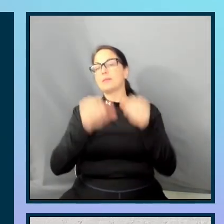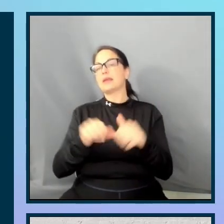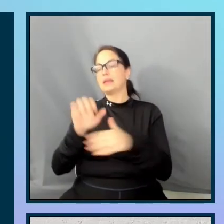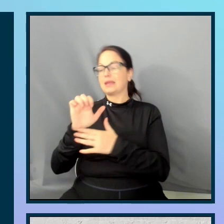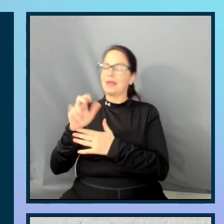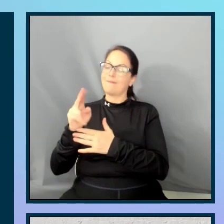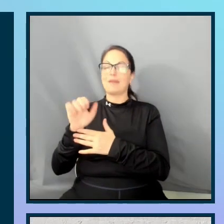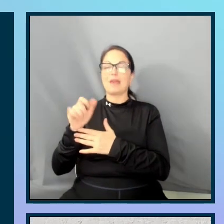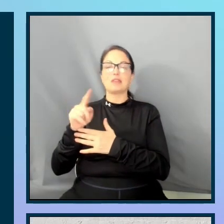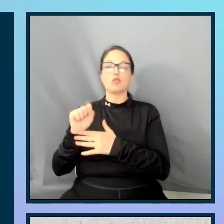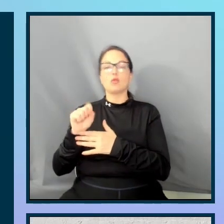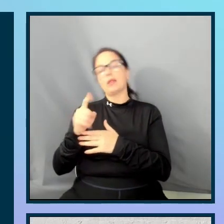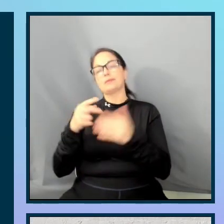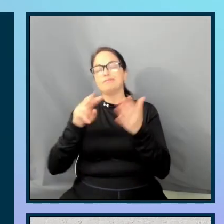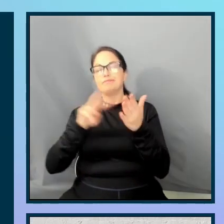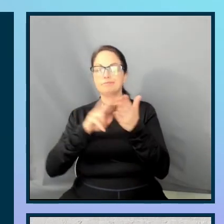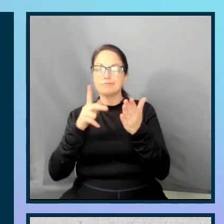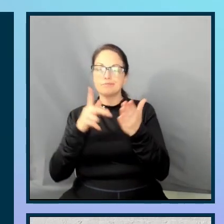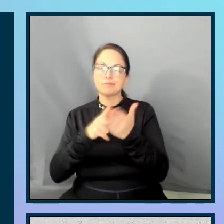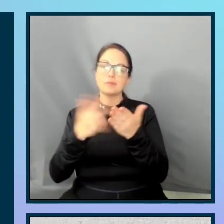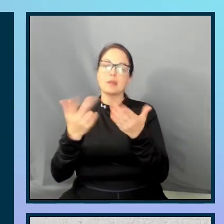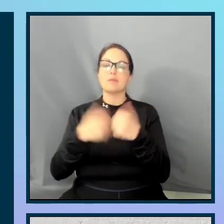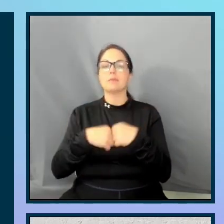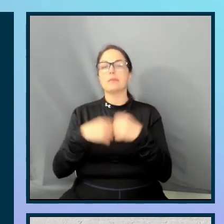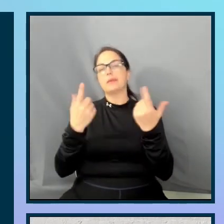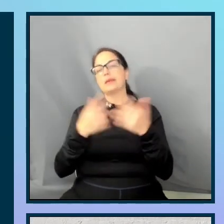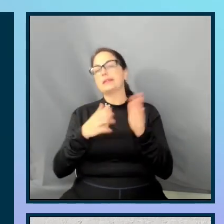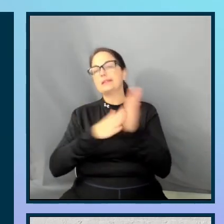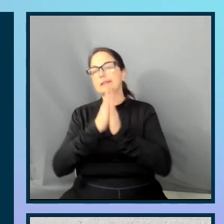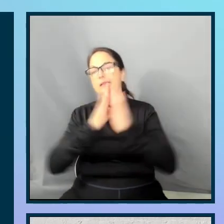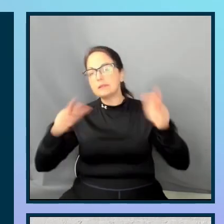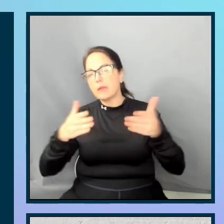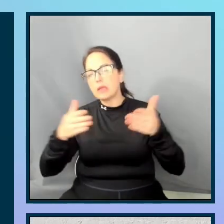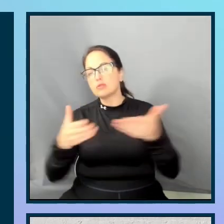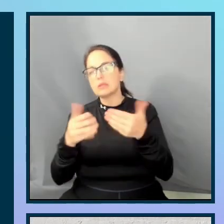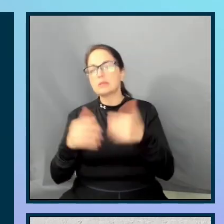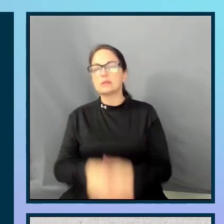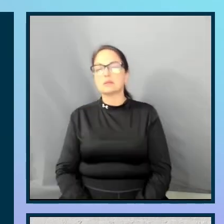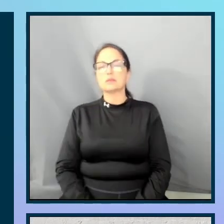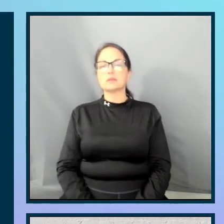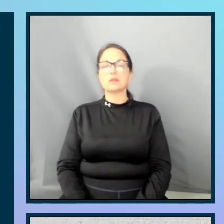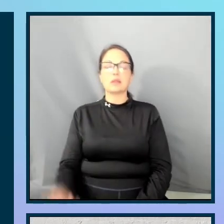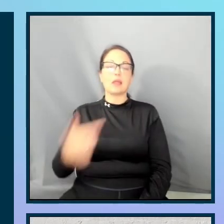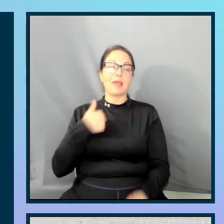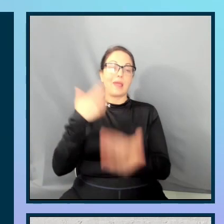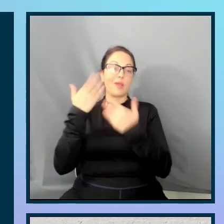If you are new to accessibility, welcome, I hope you learn a few things that will help you get started.